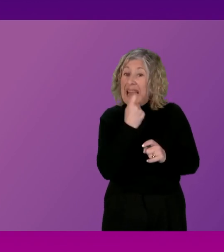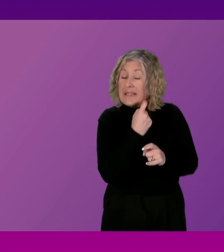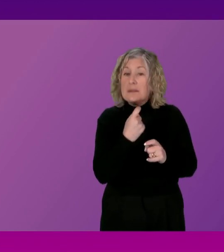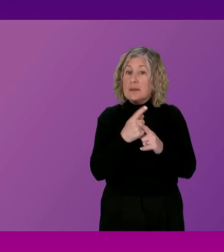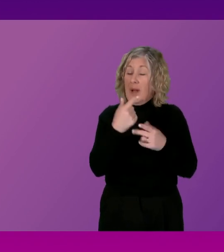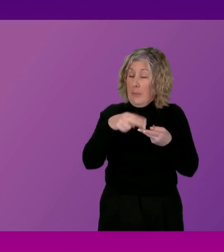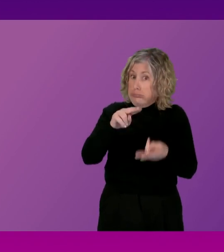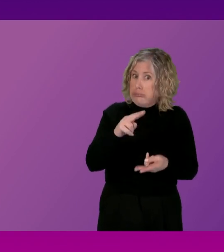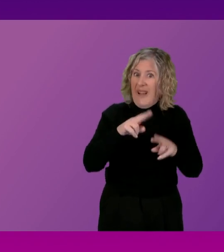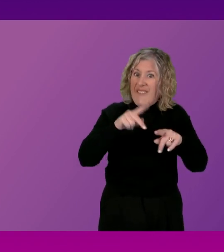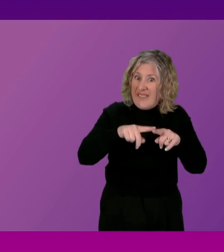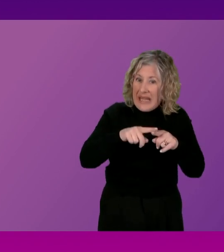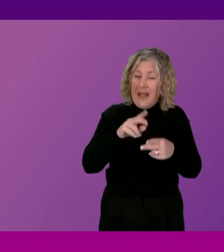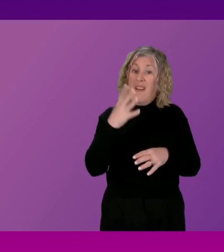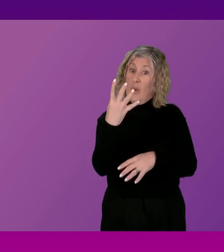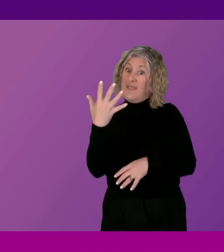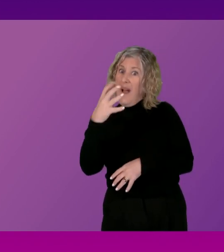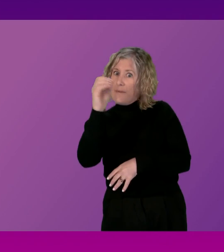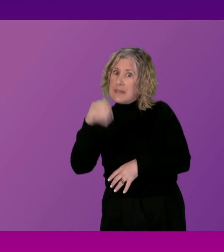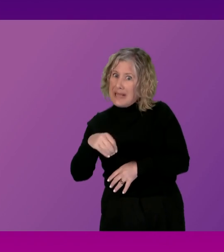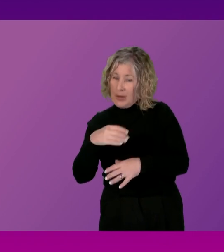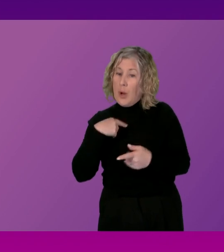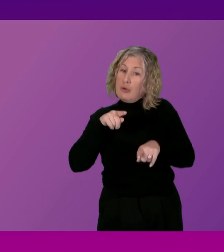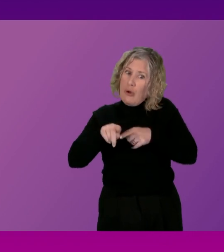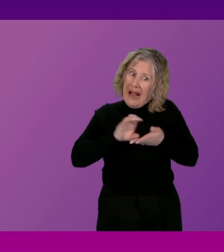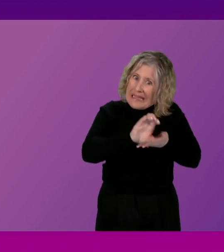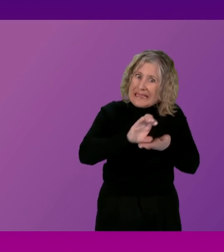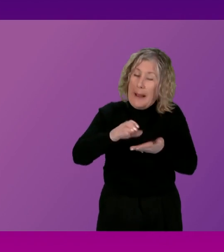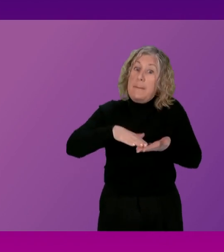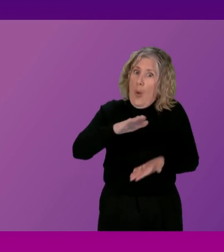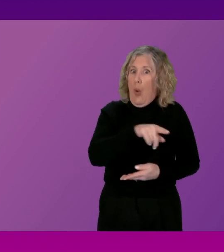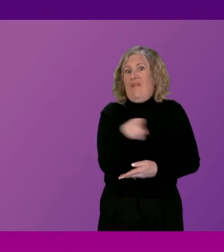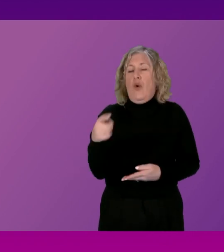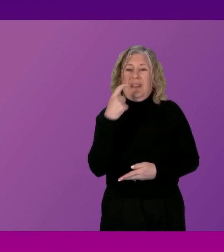We are trying to incentivise NHS dentistry because of the issues that Foysol Choudhury